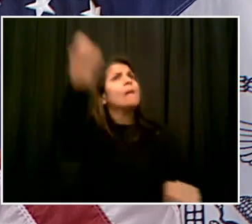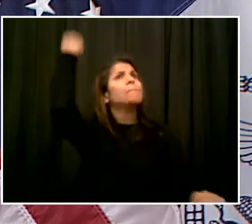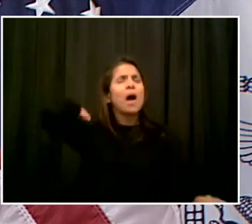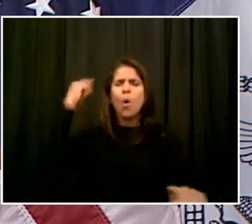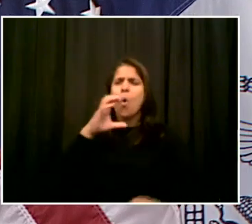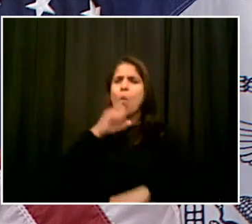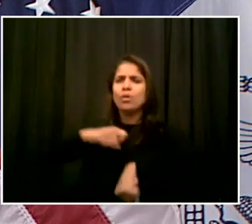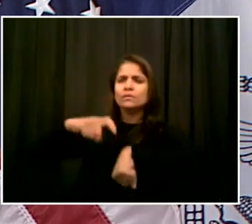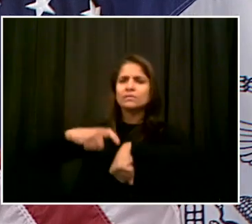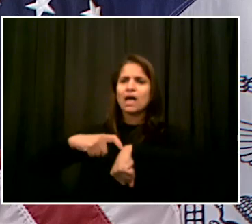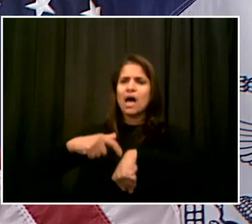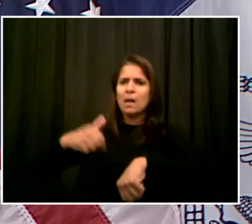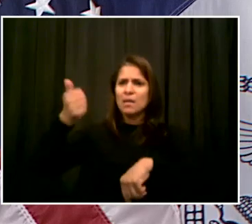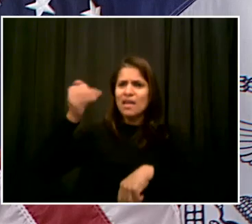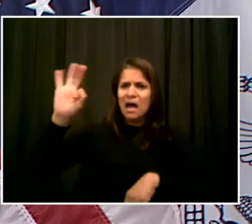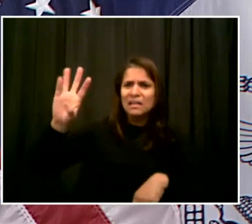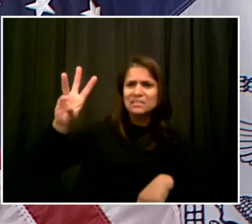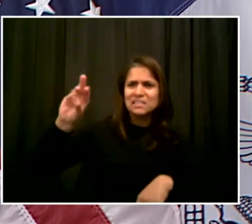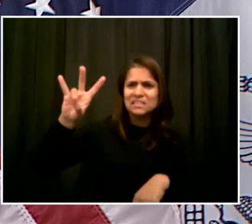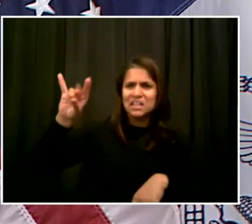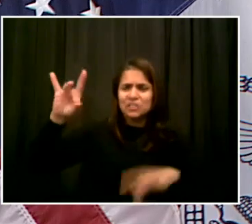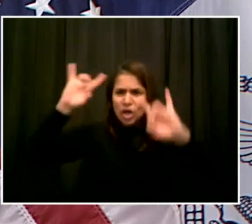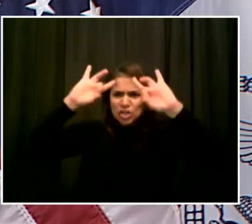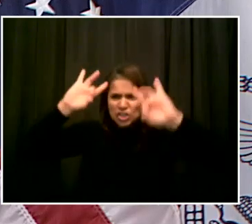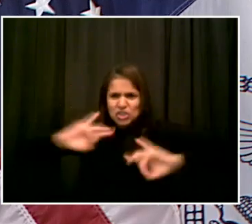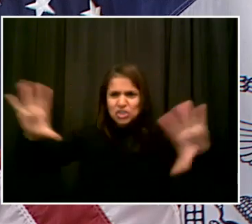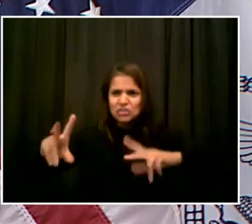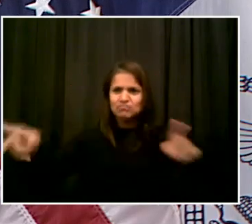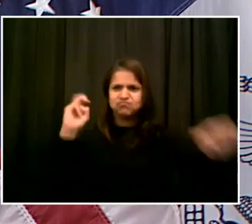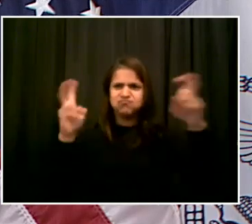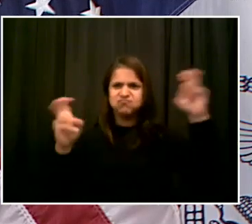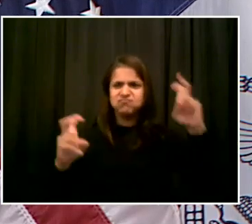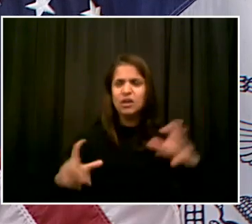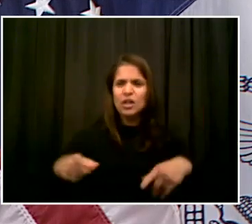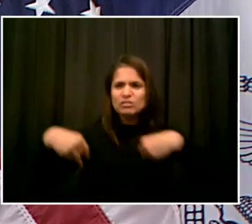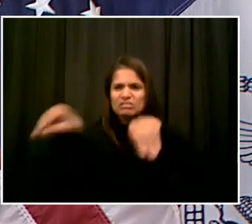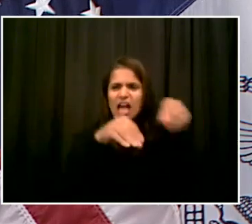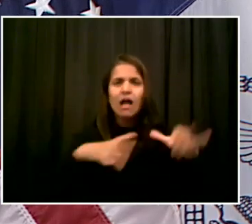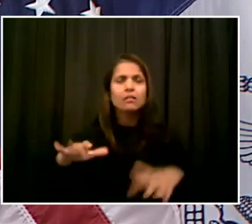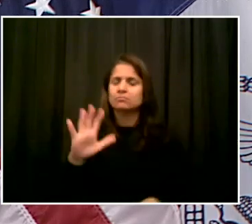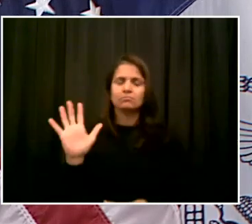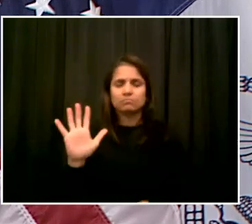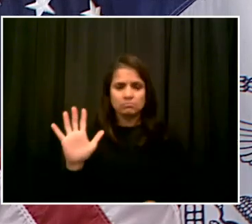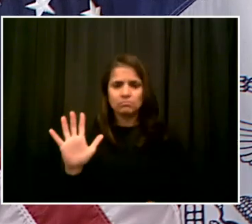OF THIS CITY,